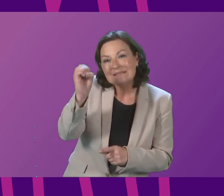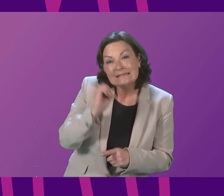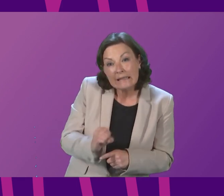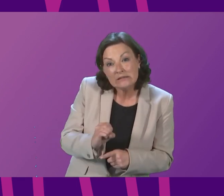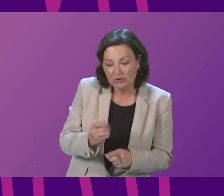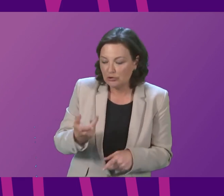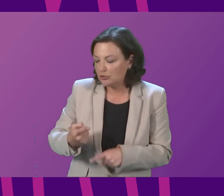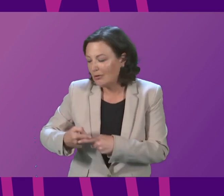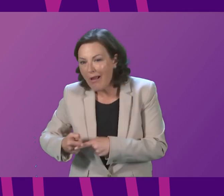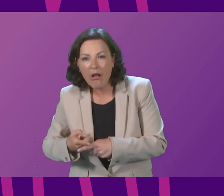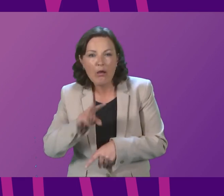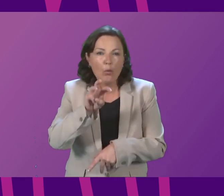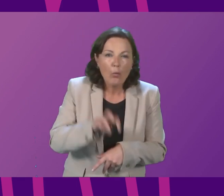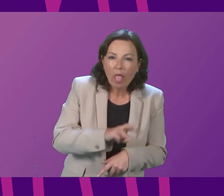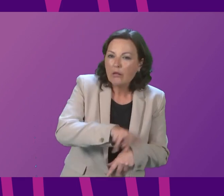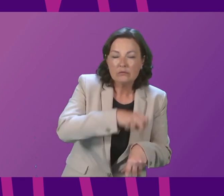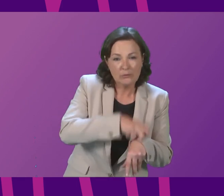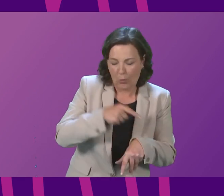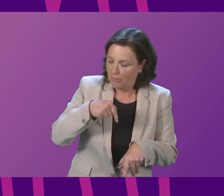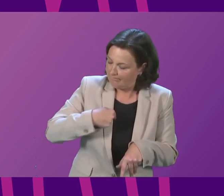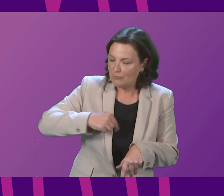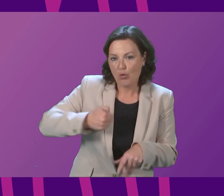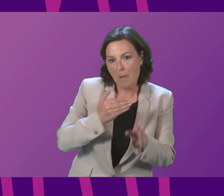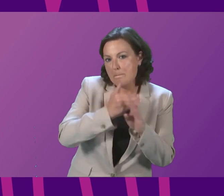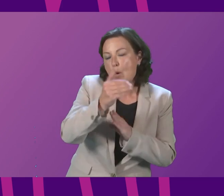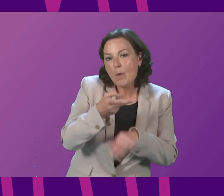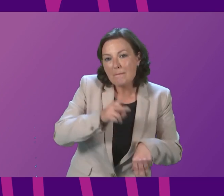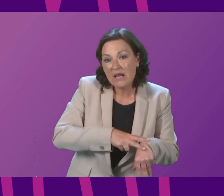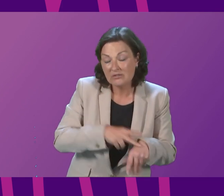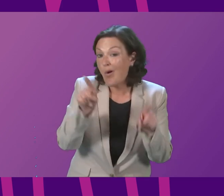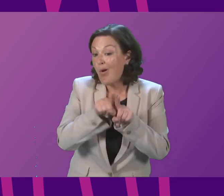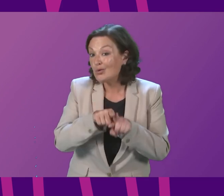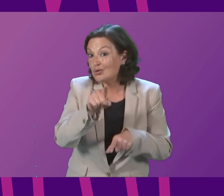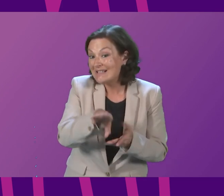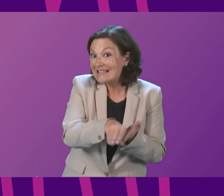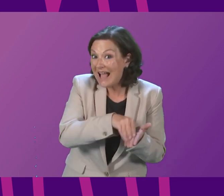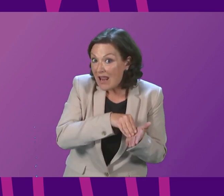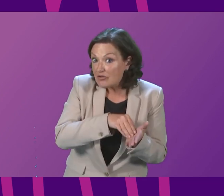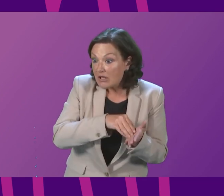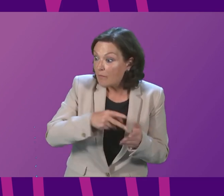Kingdom, and the starting salary for police officers is higher in Scotland than it is elsewhere in the UK.